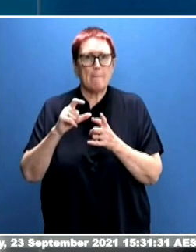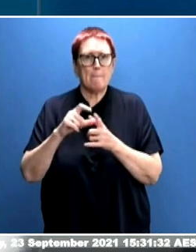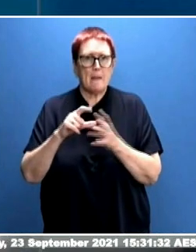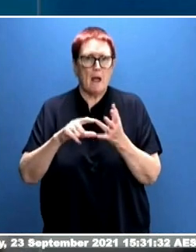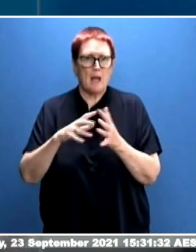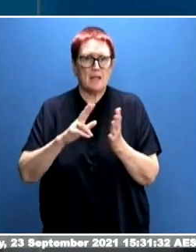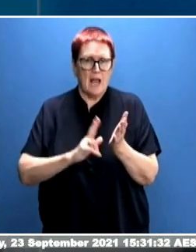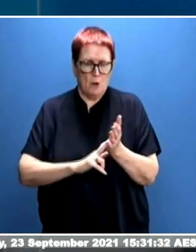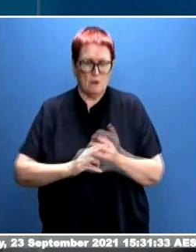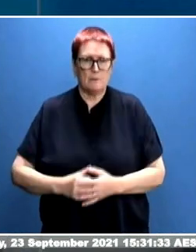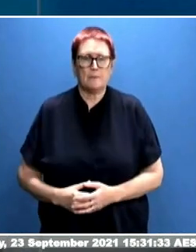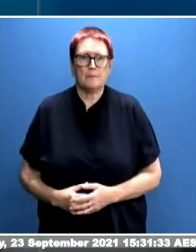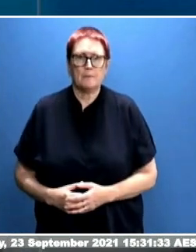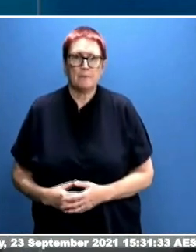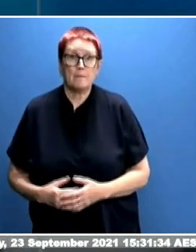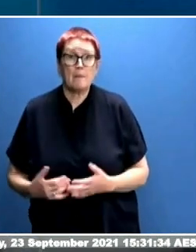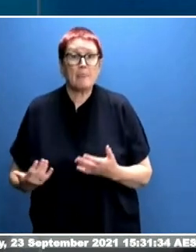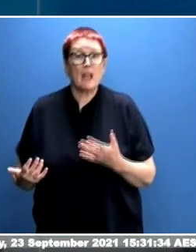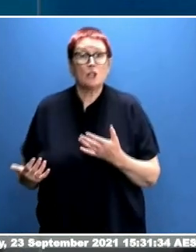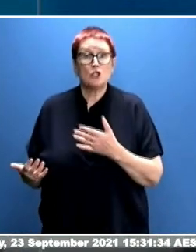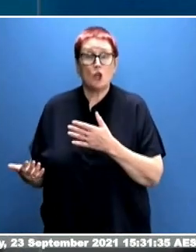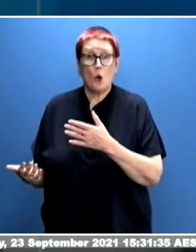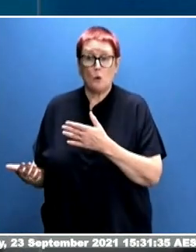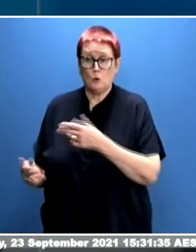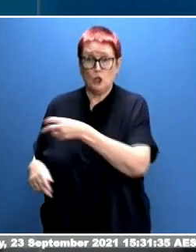Obviously the transition is mapped out with the young person